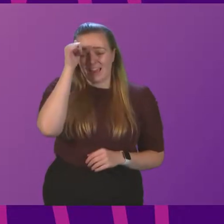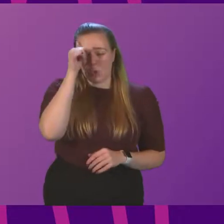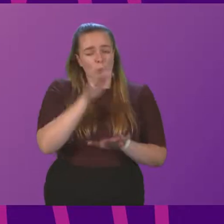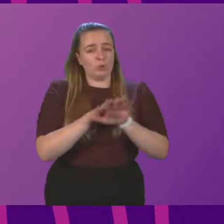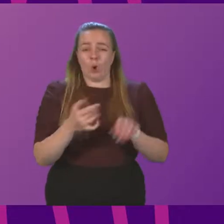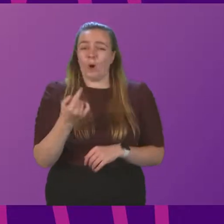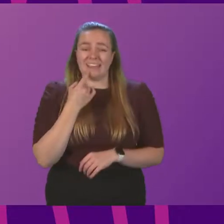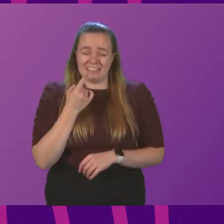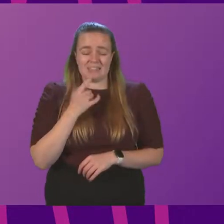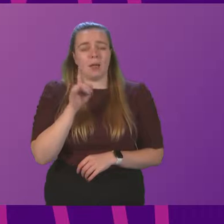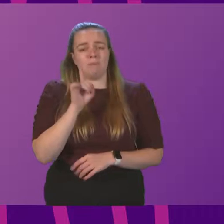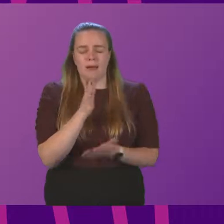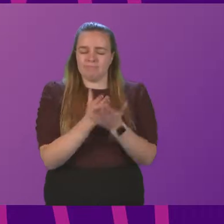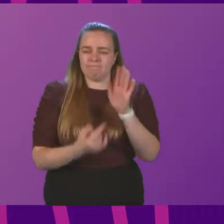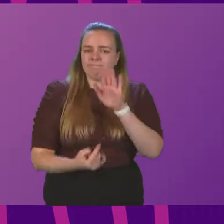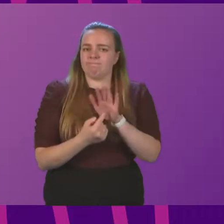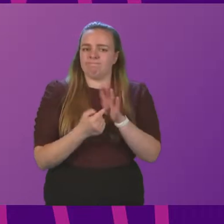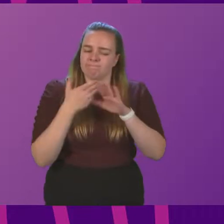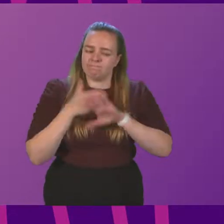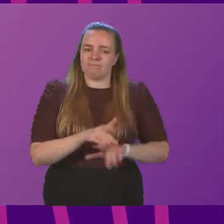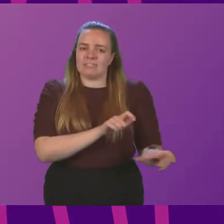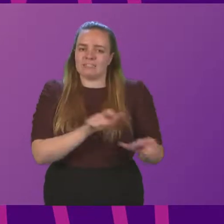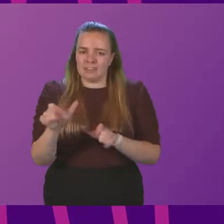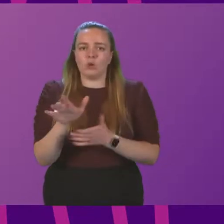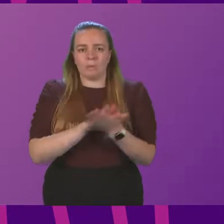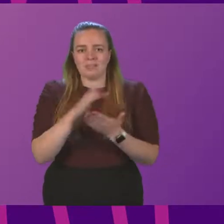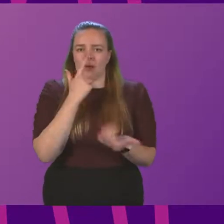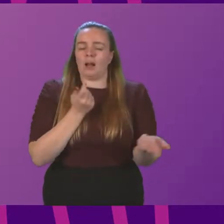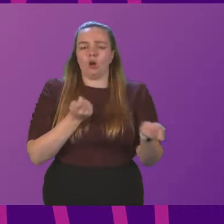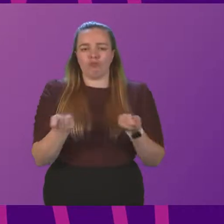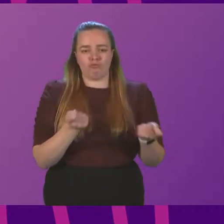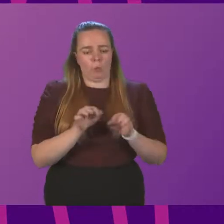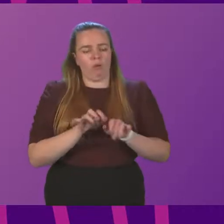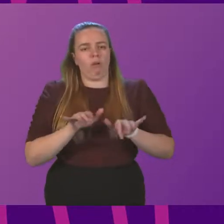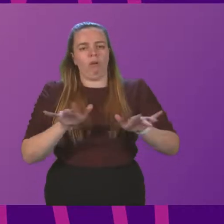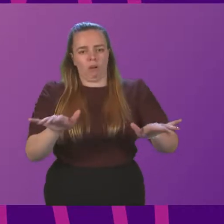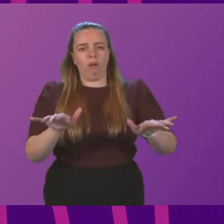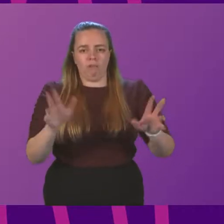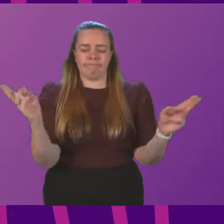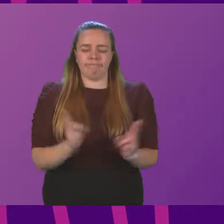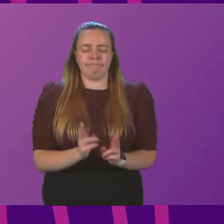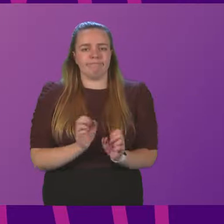but it is vital that those efforts continue to help us to control the transmission of the virus.